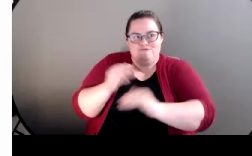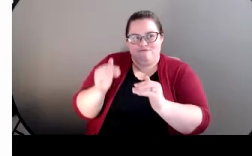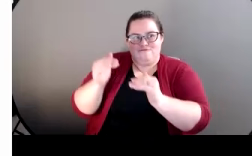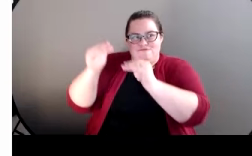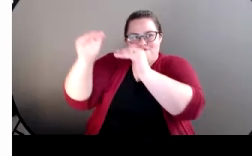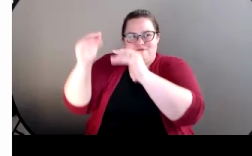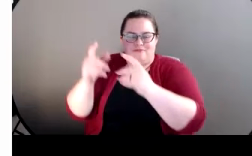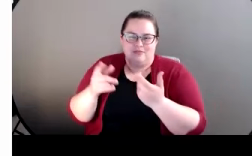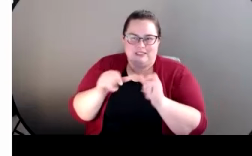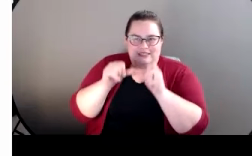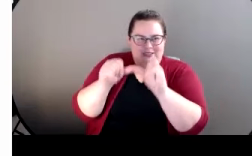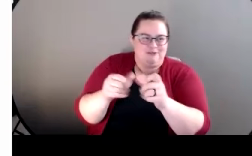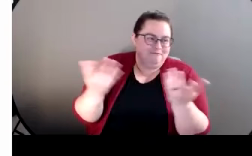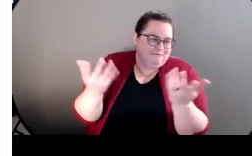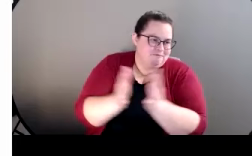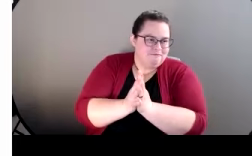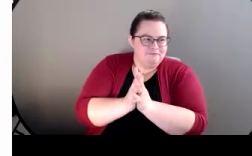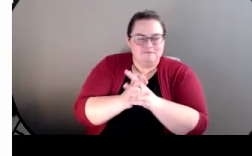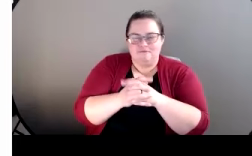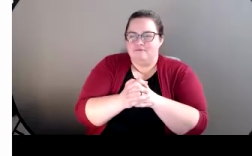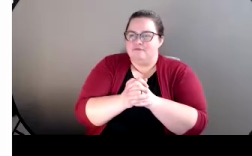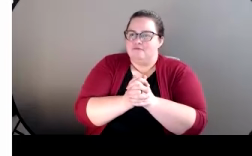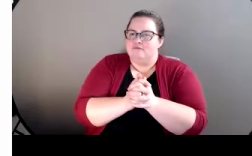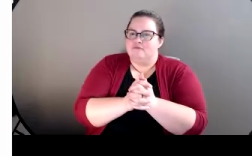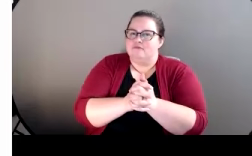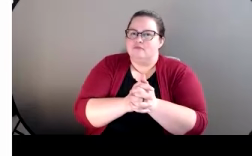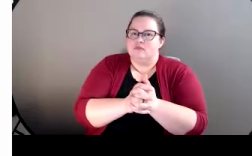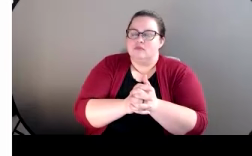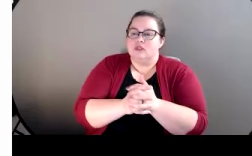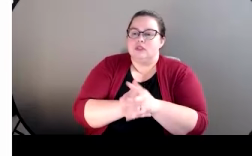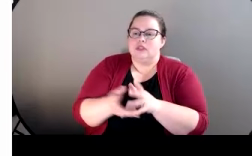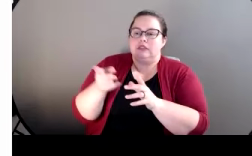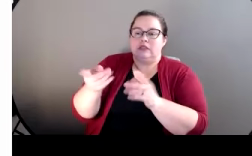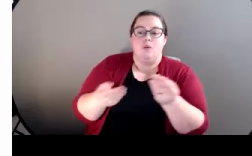Okay, here are some more statistics from Fresno City College.